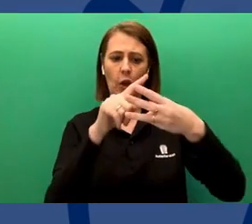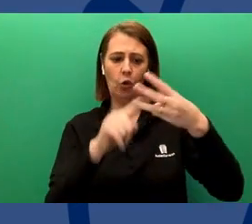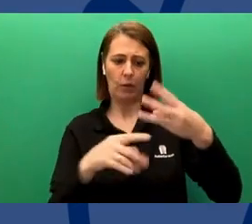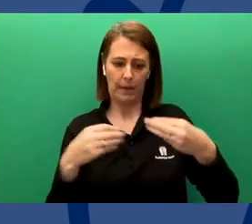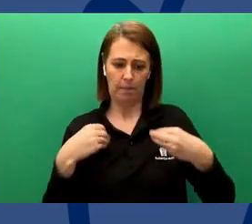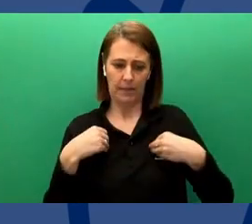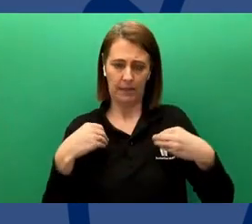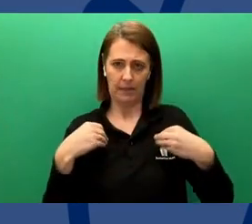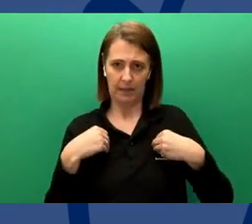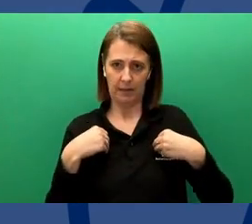So it's one ABN.